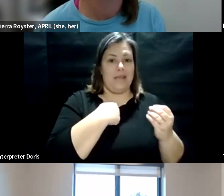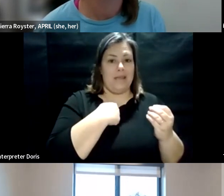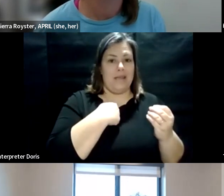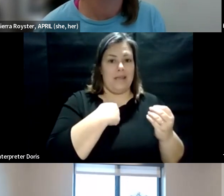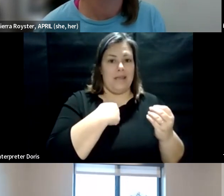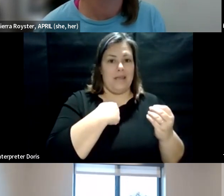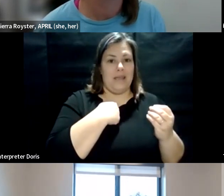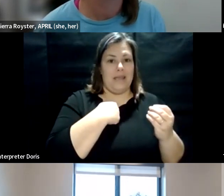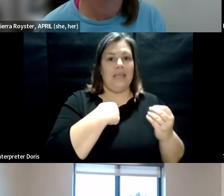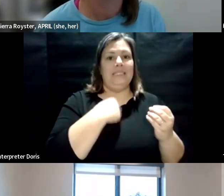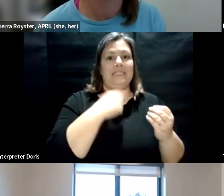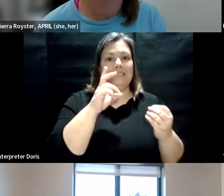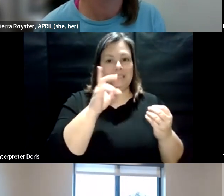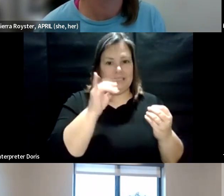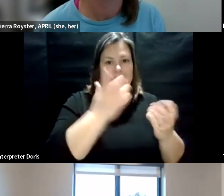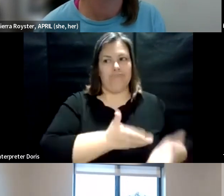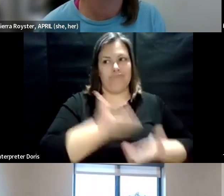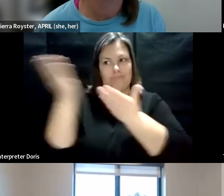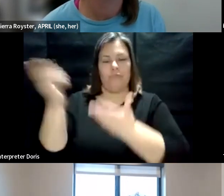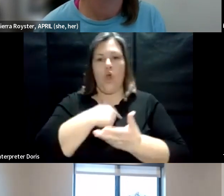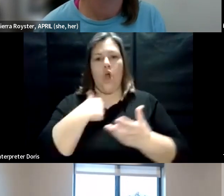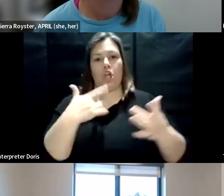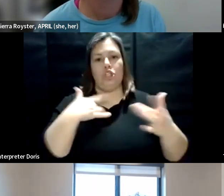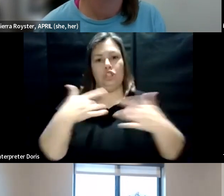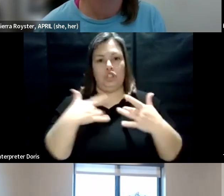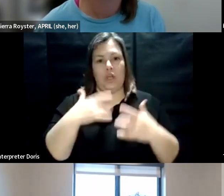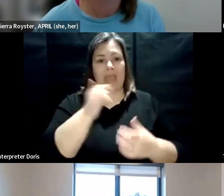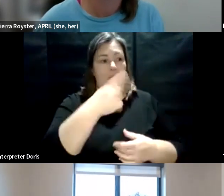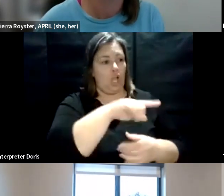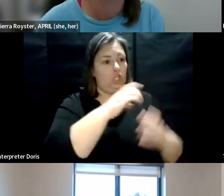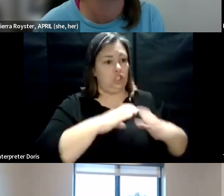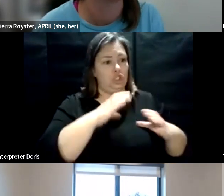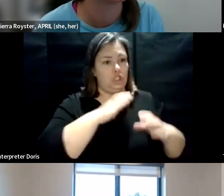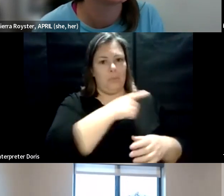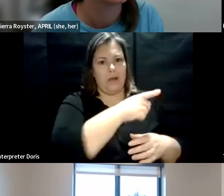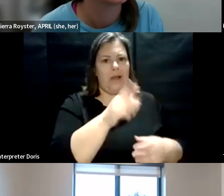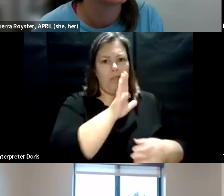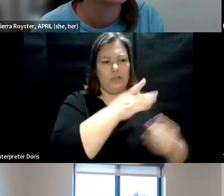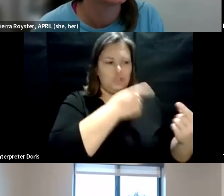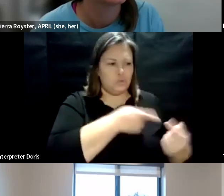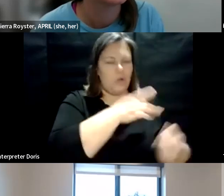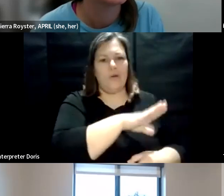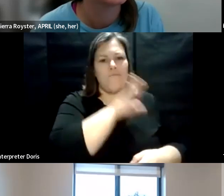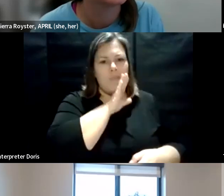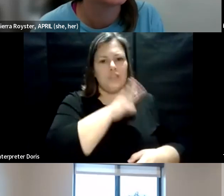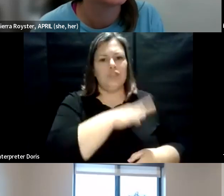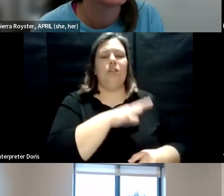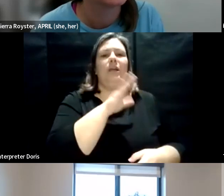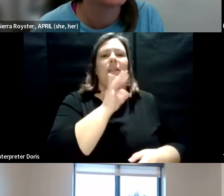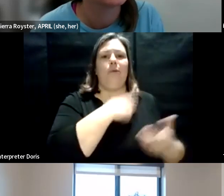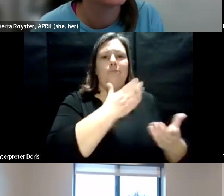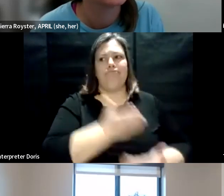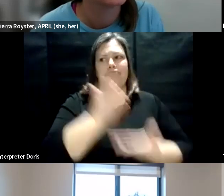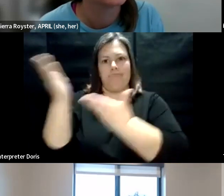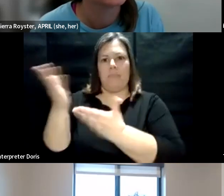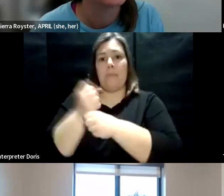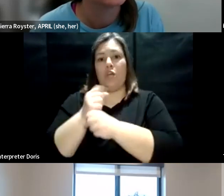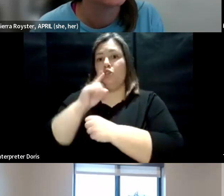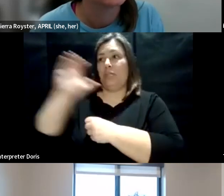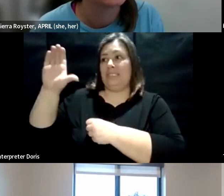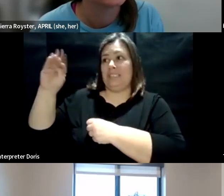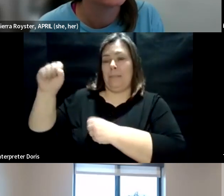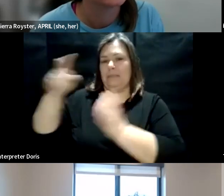And so I really took that as you know, a really proud moment for our organization, because we got to.